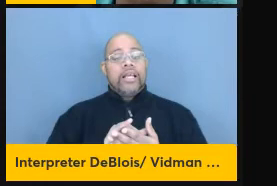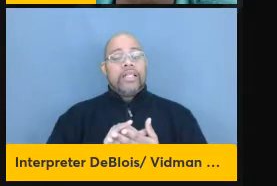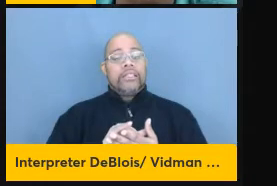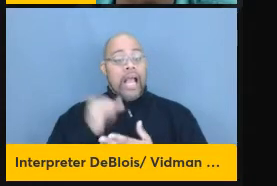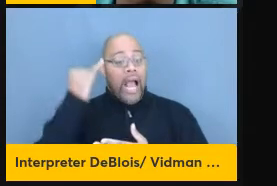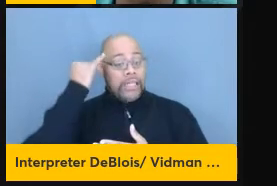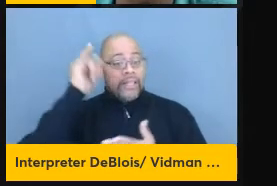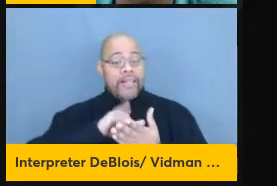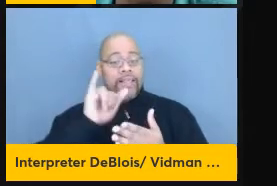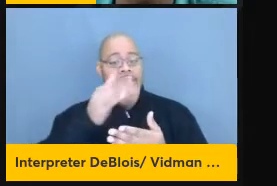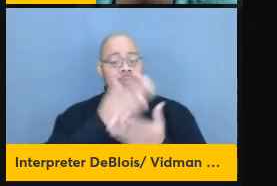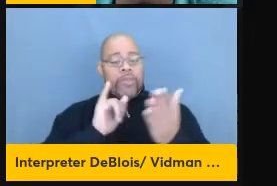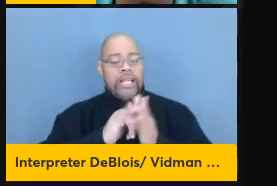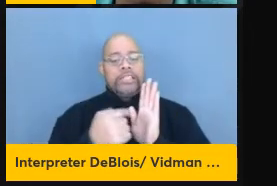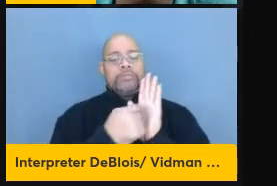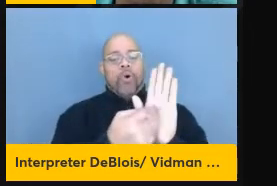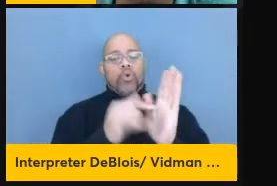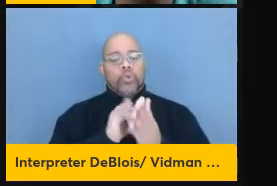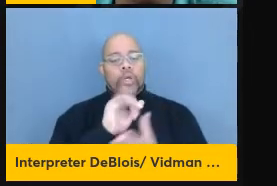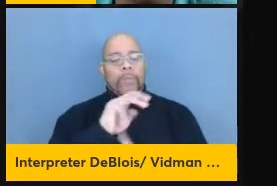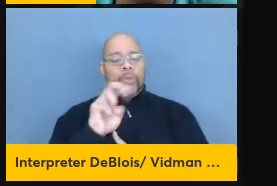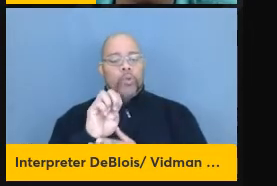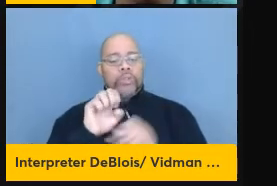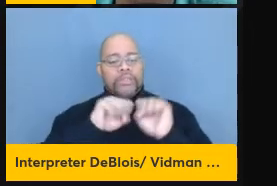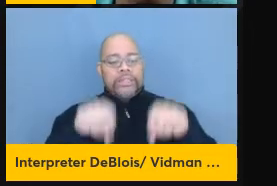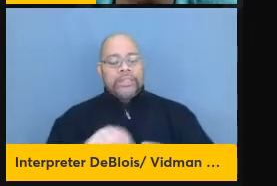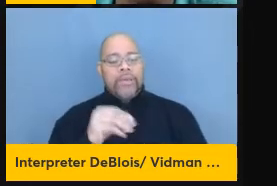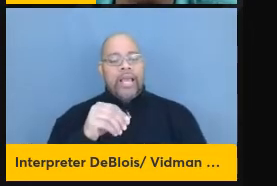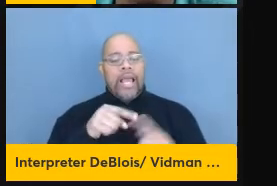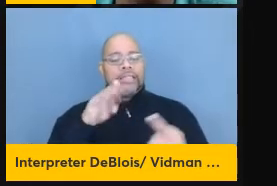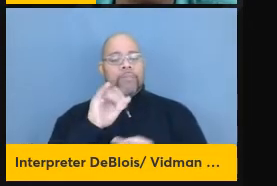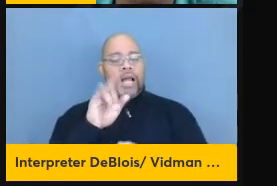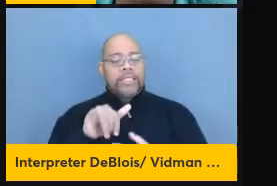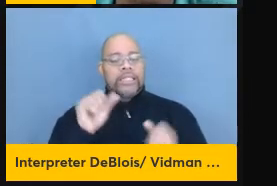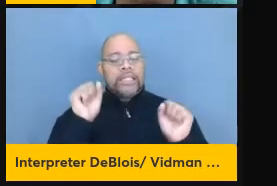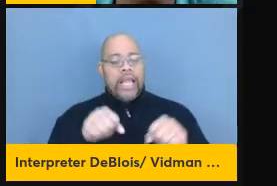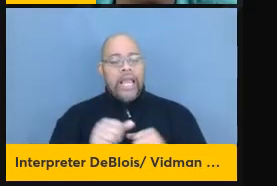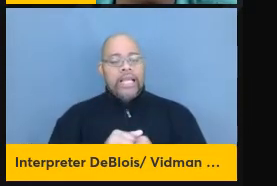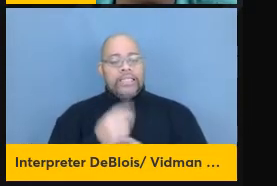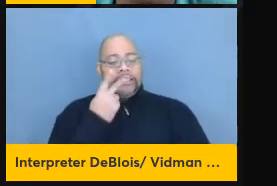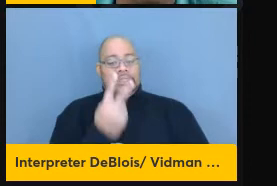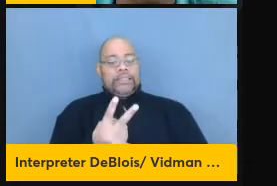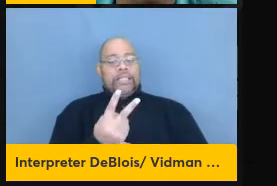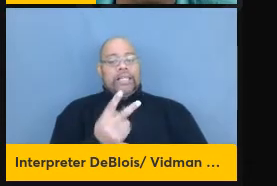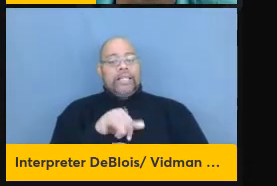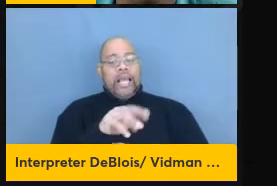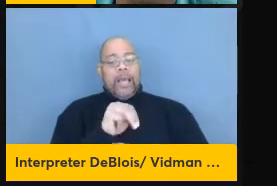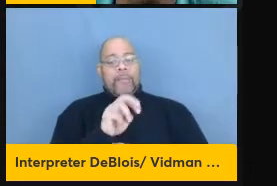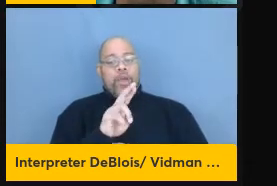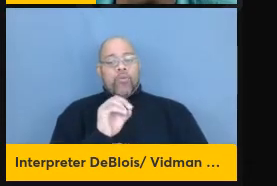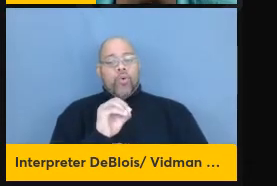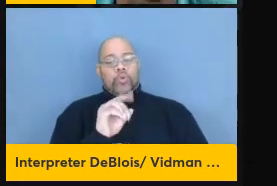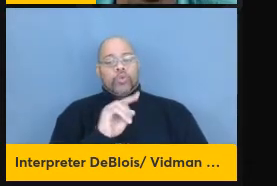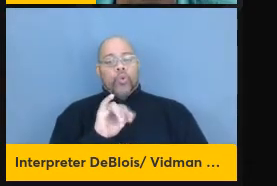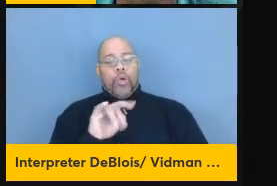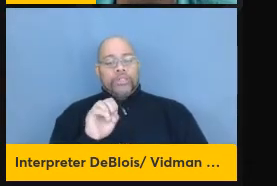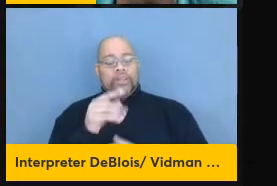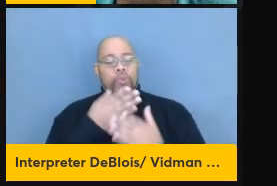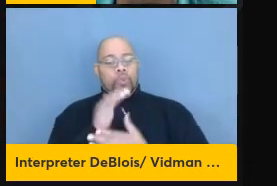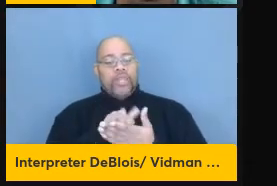that's exposed to the immune system, and antibodies would be able to see the merozoite and through the FA B bind to specific